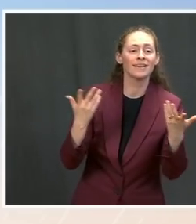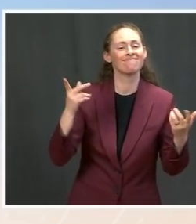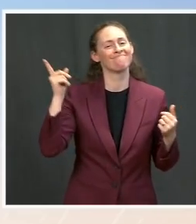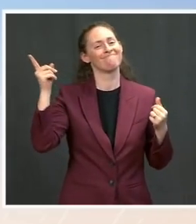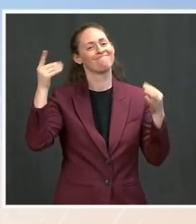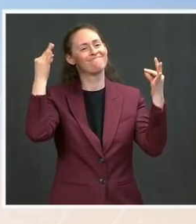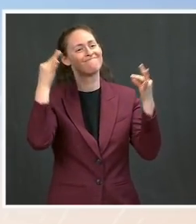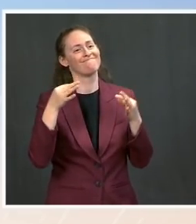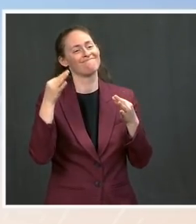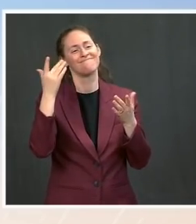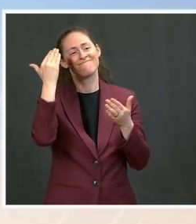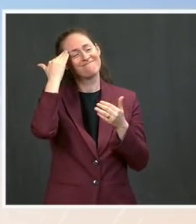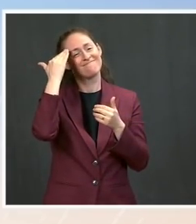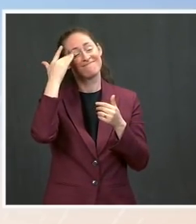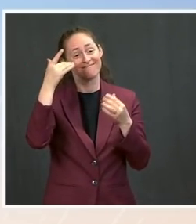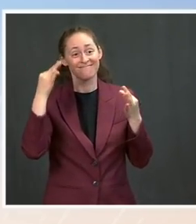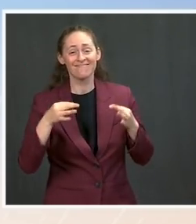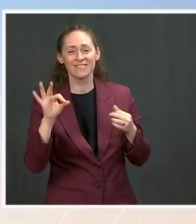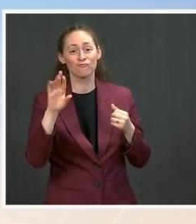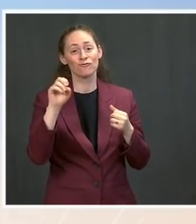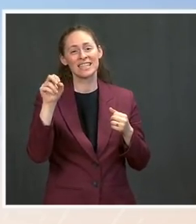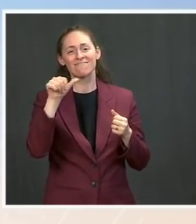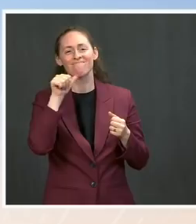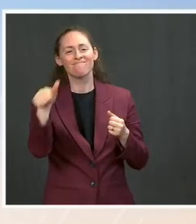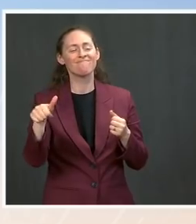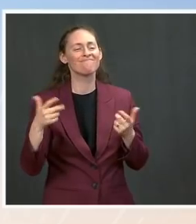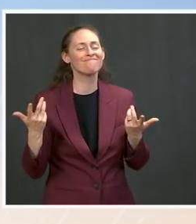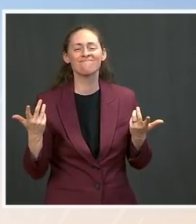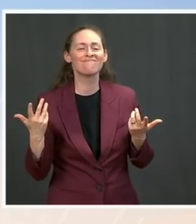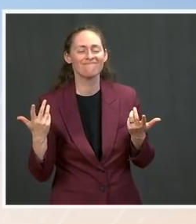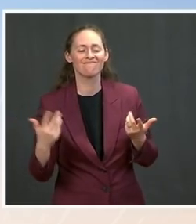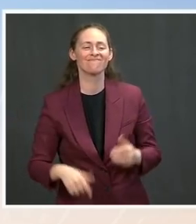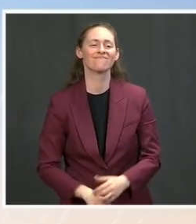The Press: Jen, my first question is on ambassadorships. Ms. Psaki: Mm-hmm.